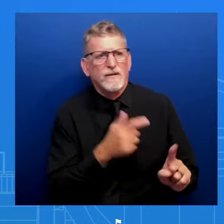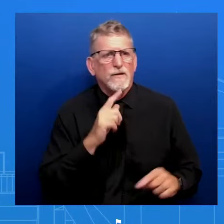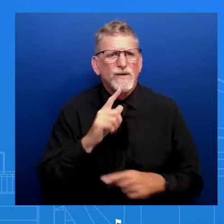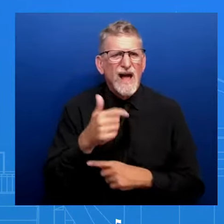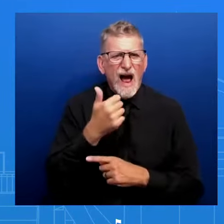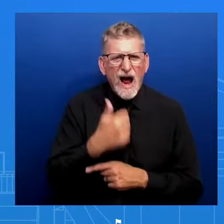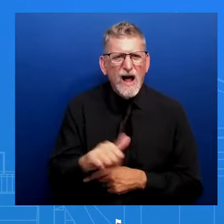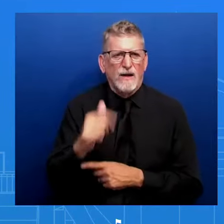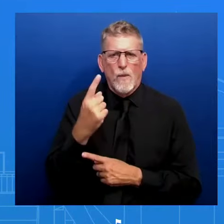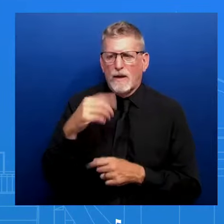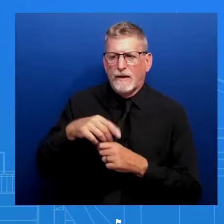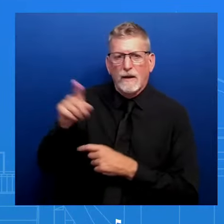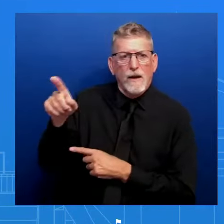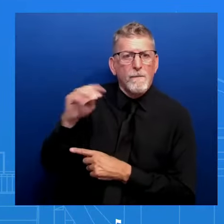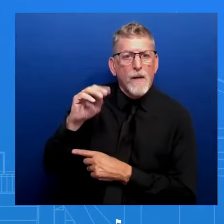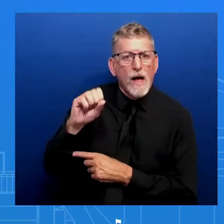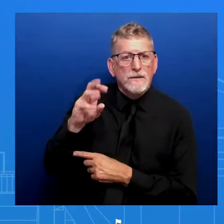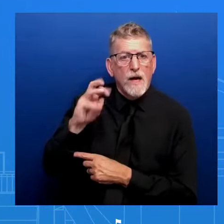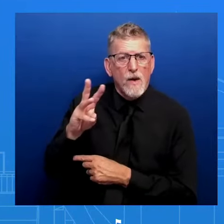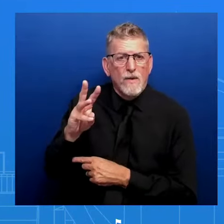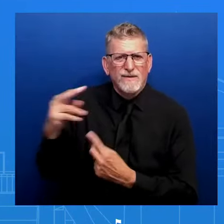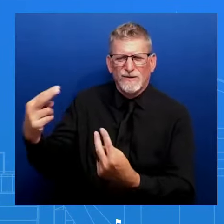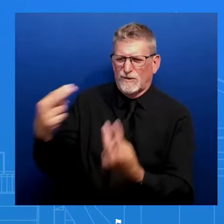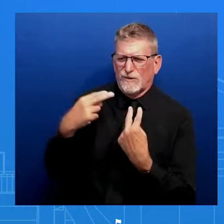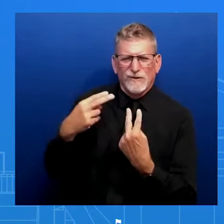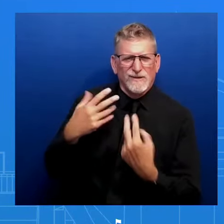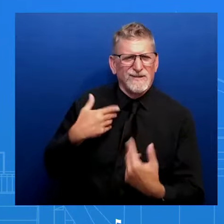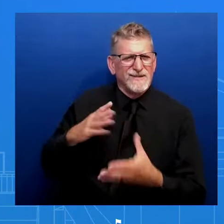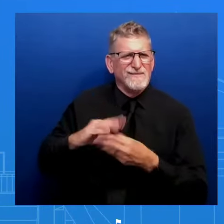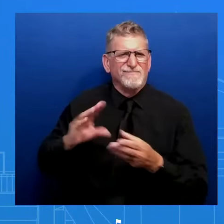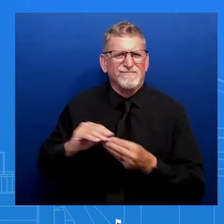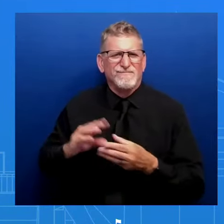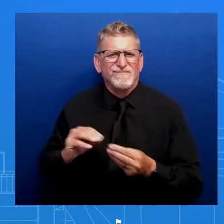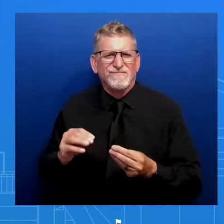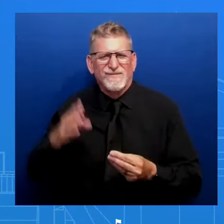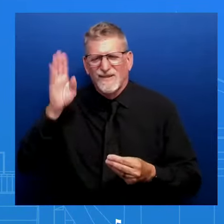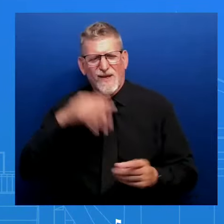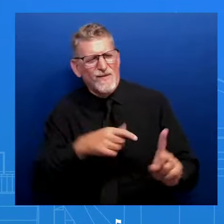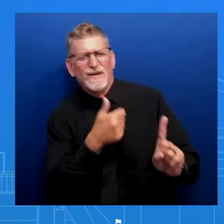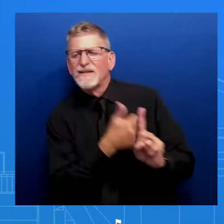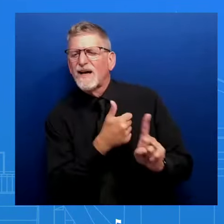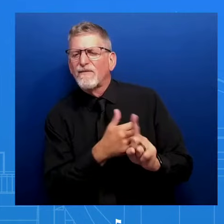that he went of his own accord. Nothing has changed. And Karine, I think, did this very well with you yesterday,